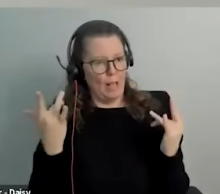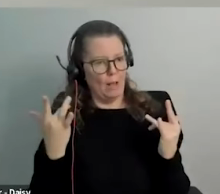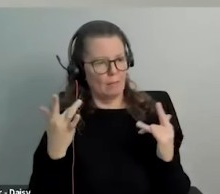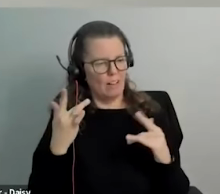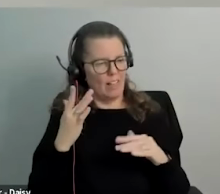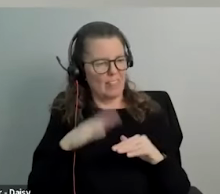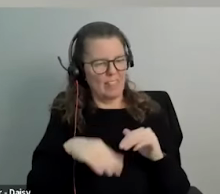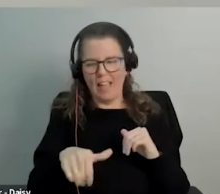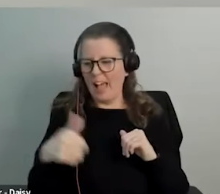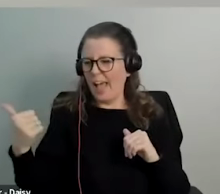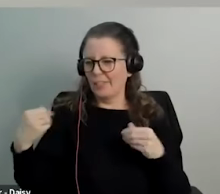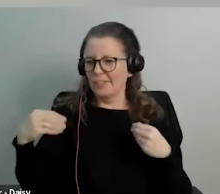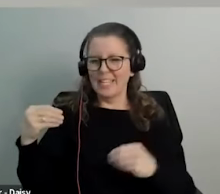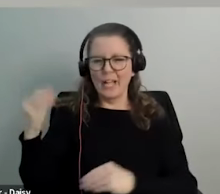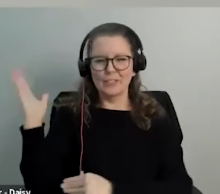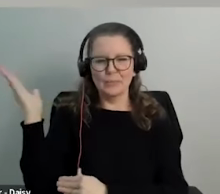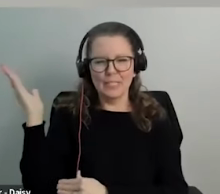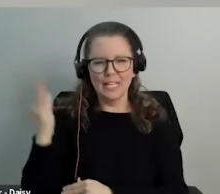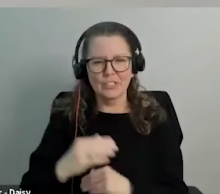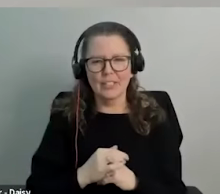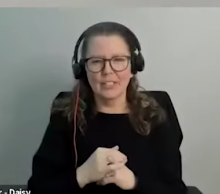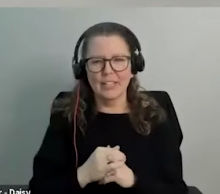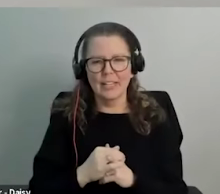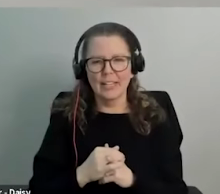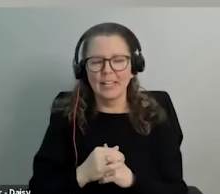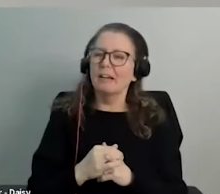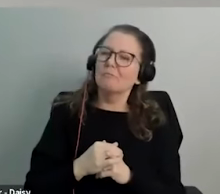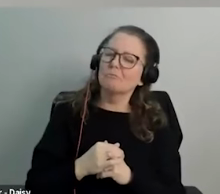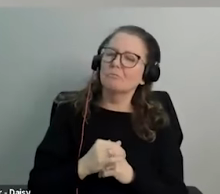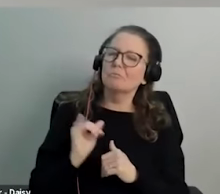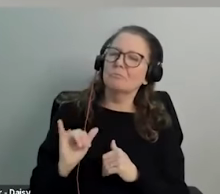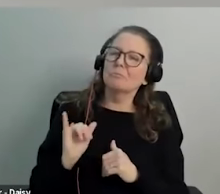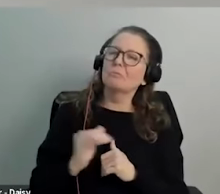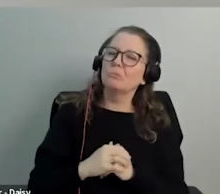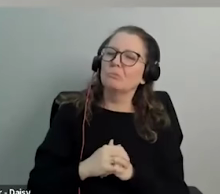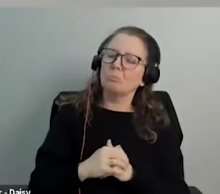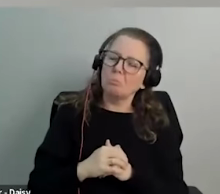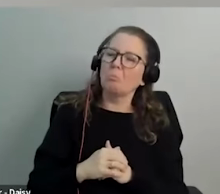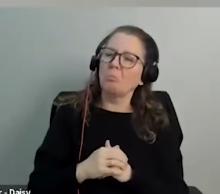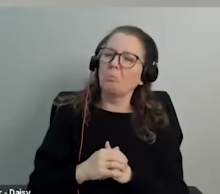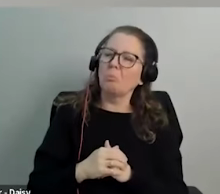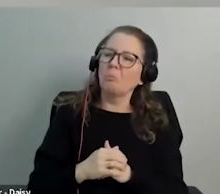about a sales presentation?" And it was one of those moments where she didn't say it